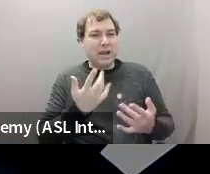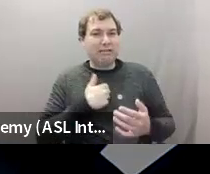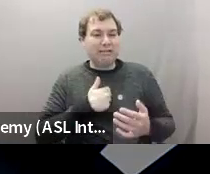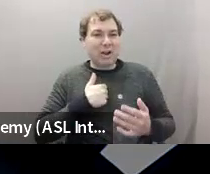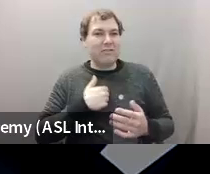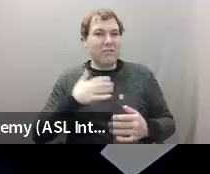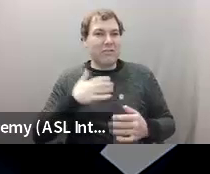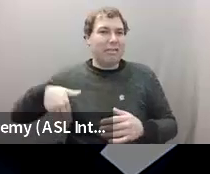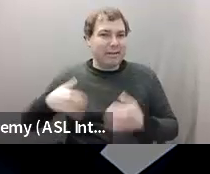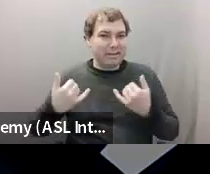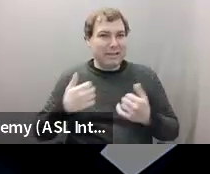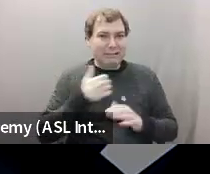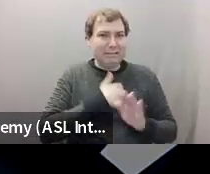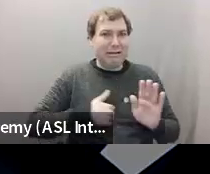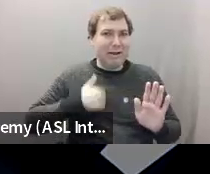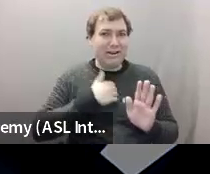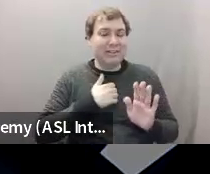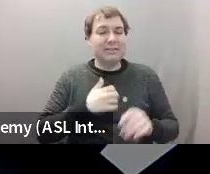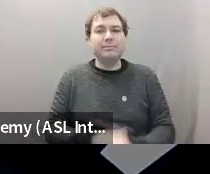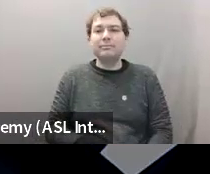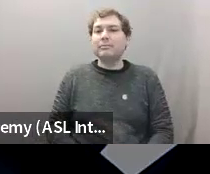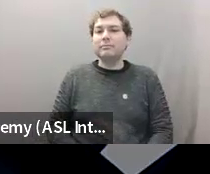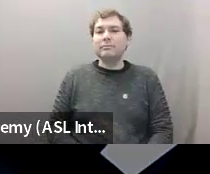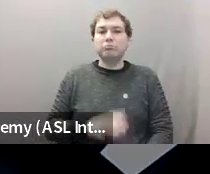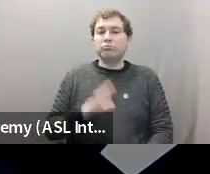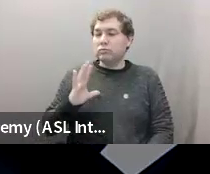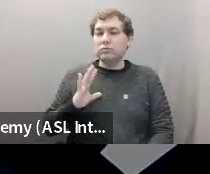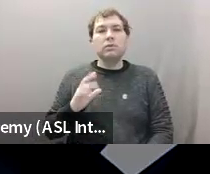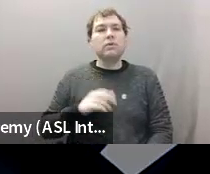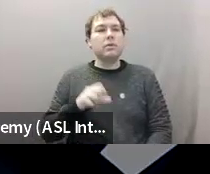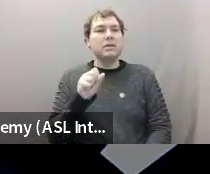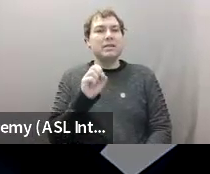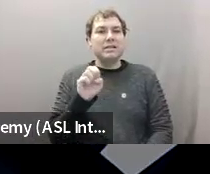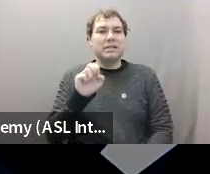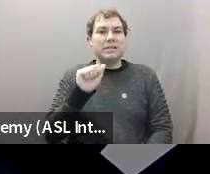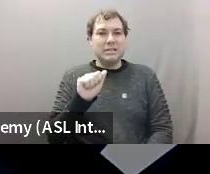Christinne Gray: Today I'm so sorry. I'm from the Sea Island broward in Florida.